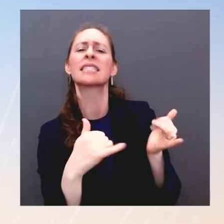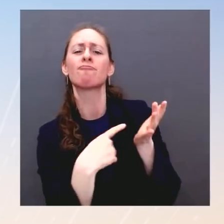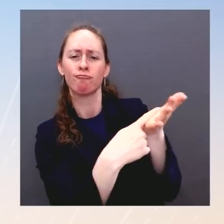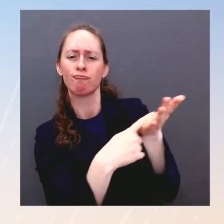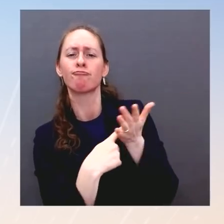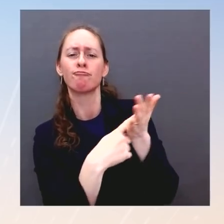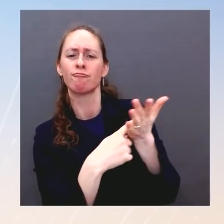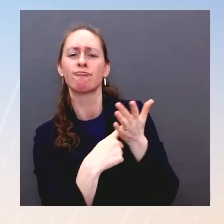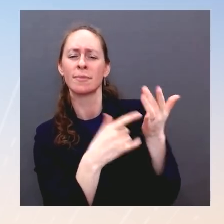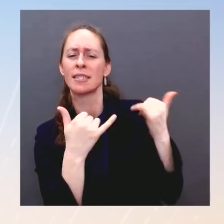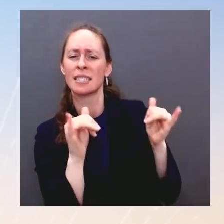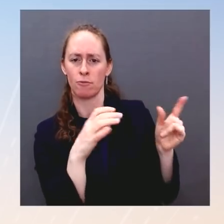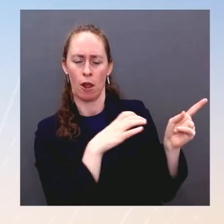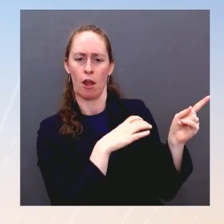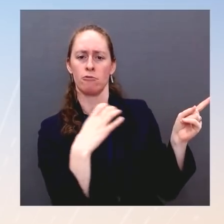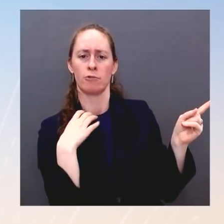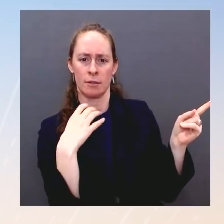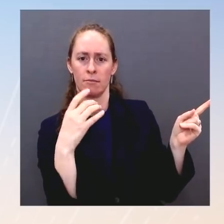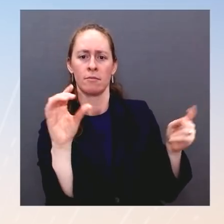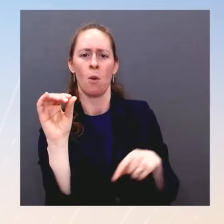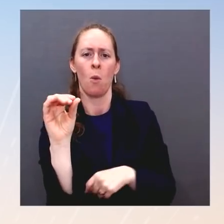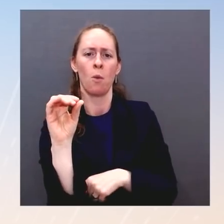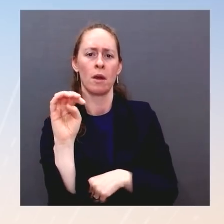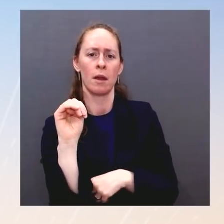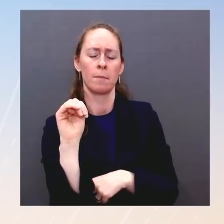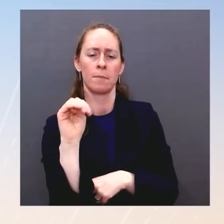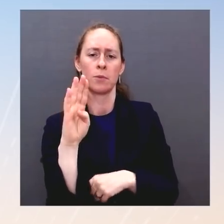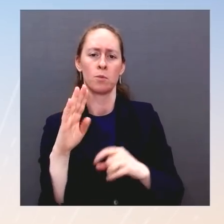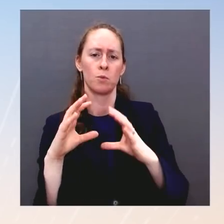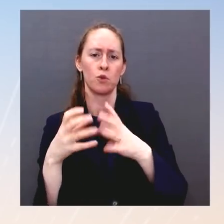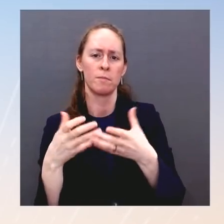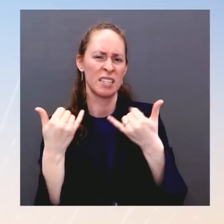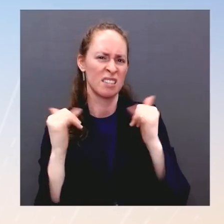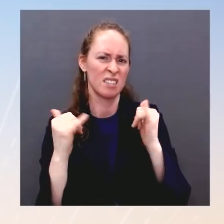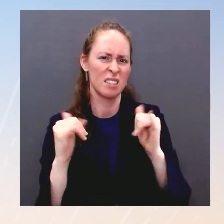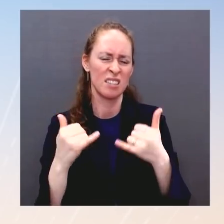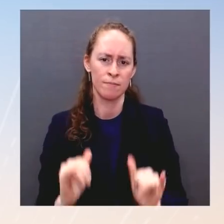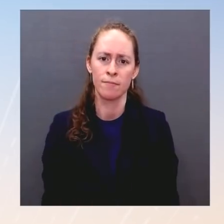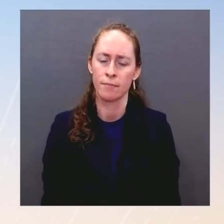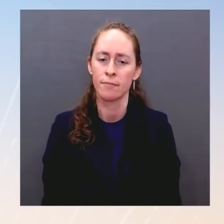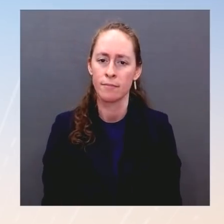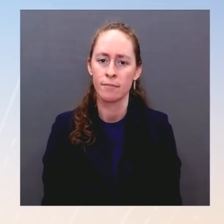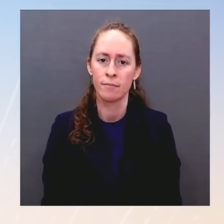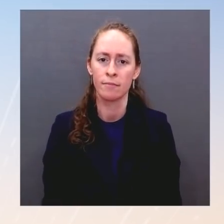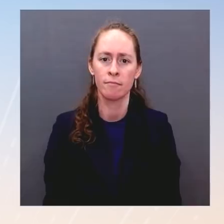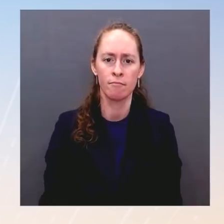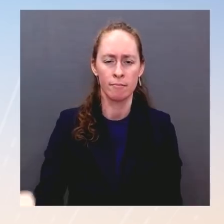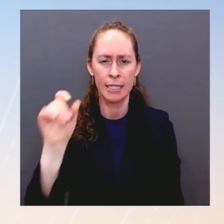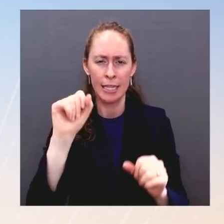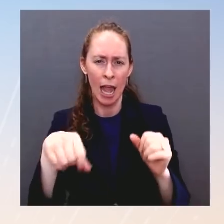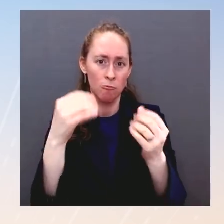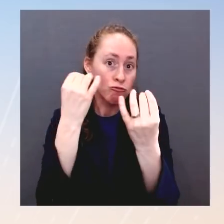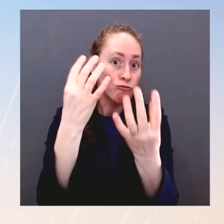And so, I will leave it to them to put out any updated specific number from our end, but they're -- those are underway. Go ahead.